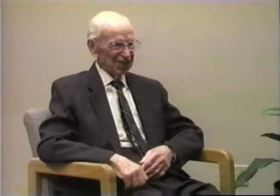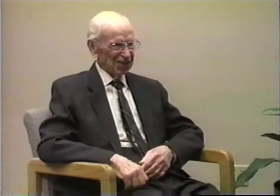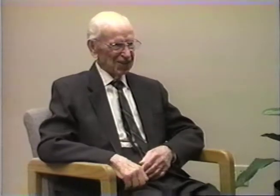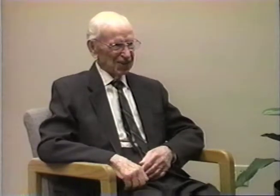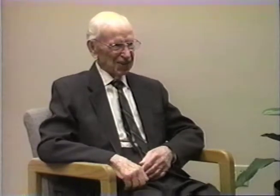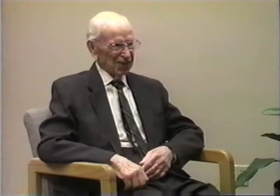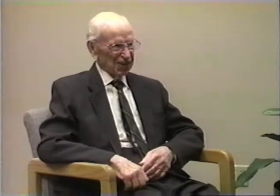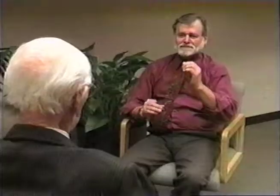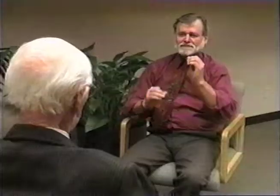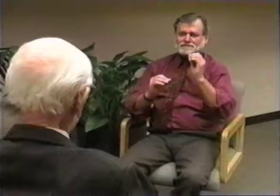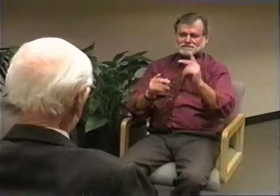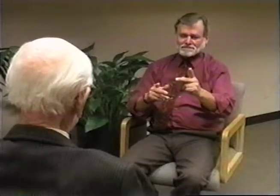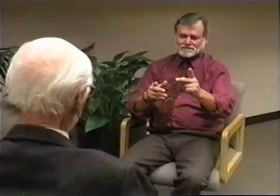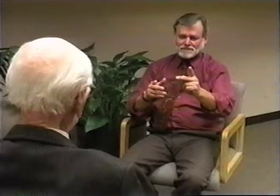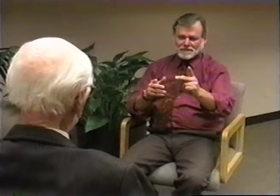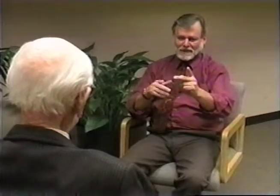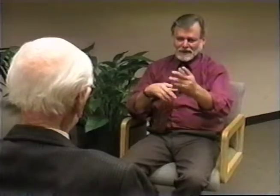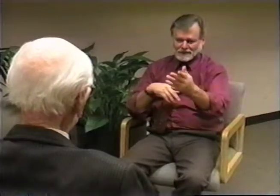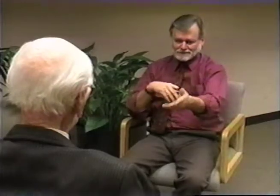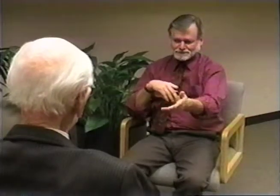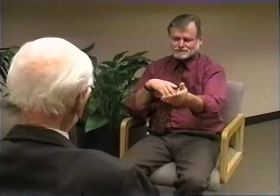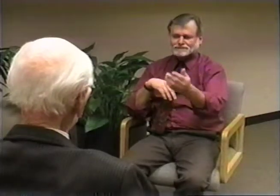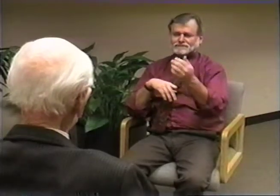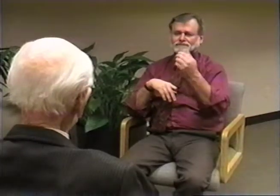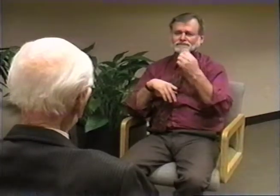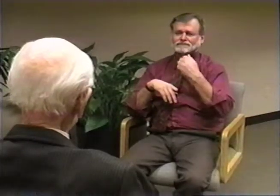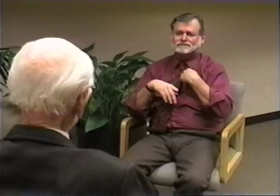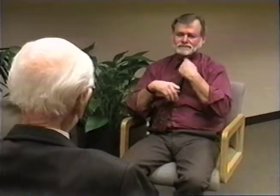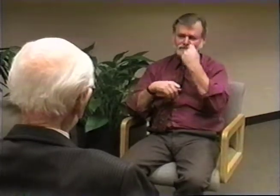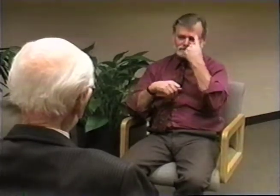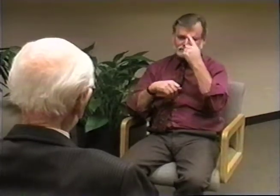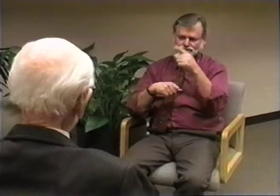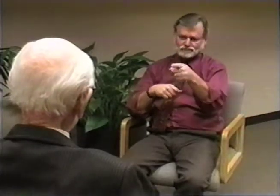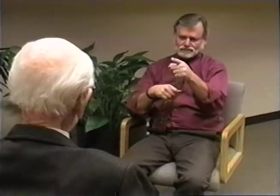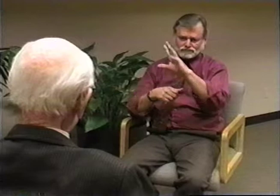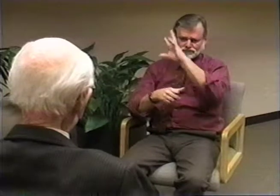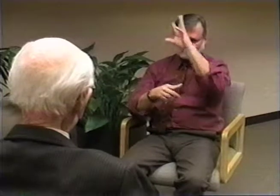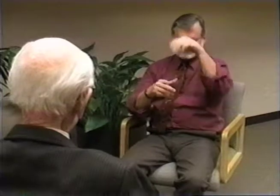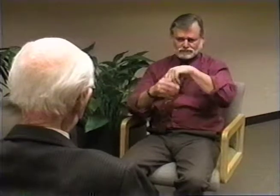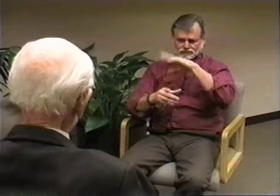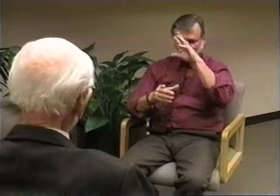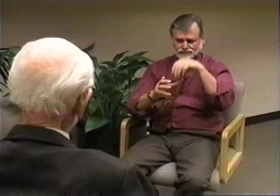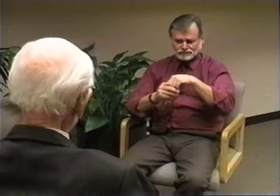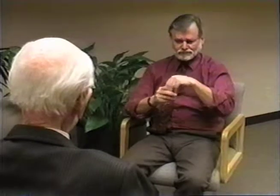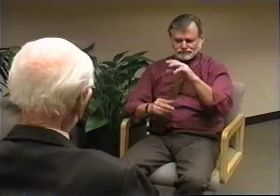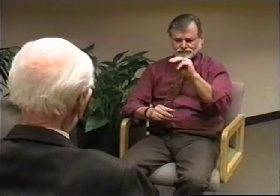and then we just got rid of it.